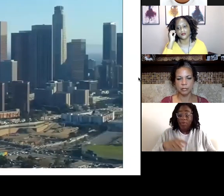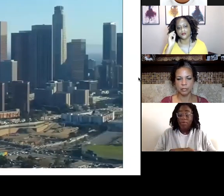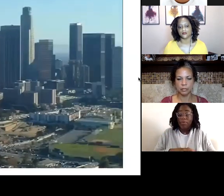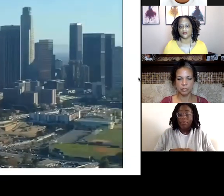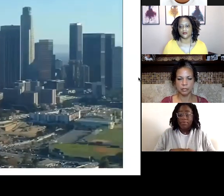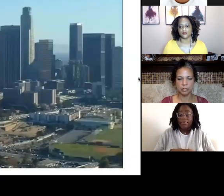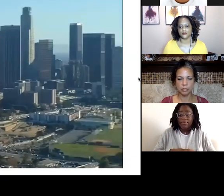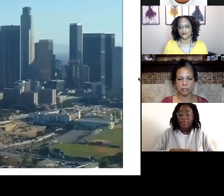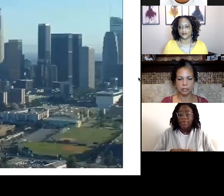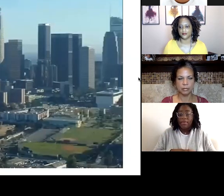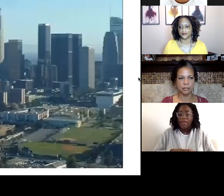visit svpla.org.